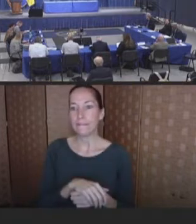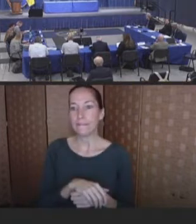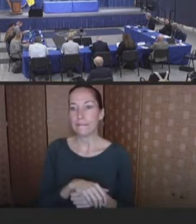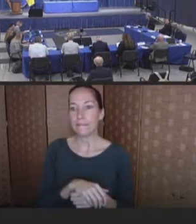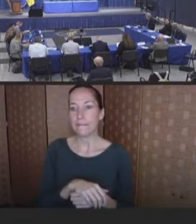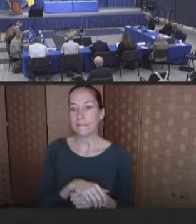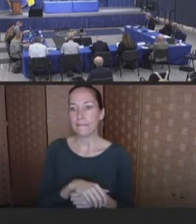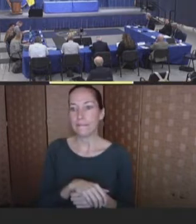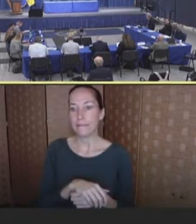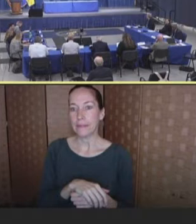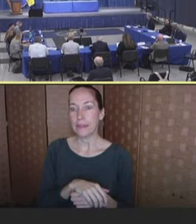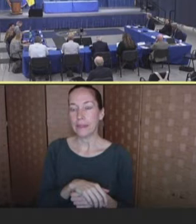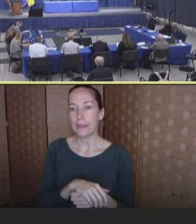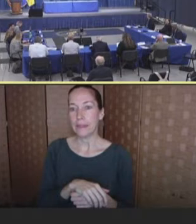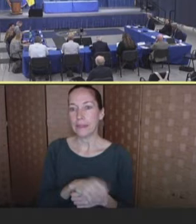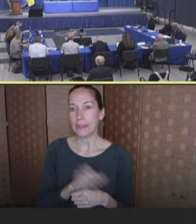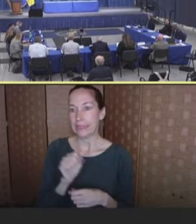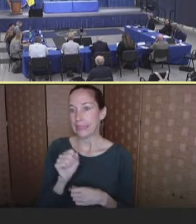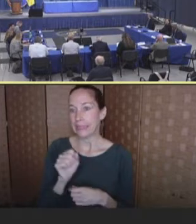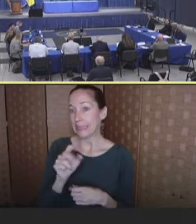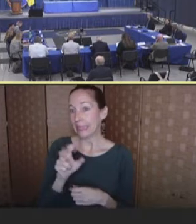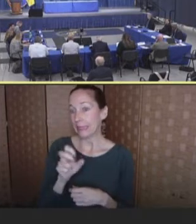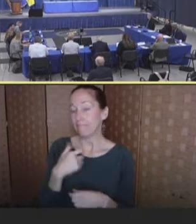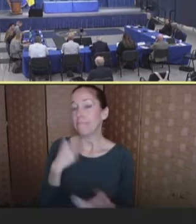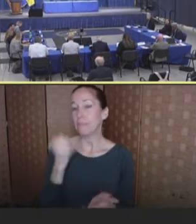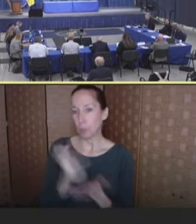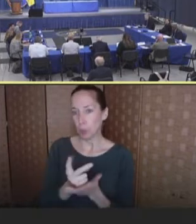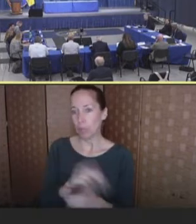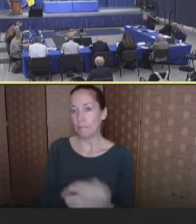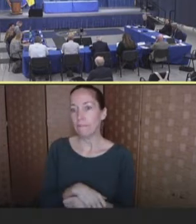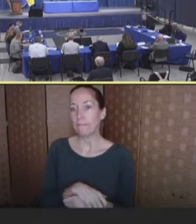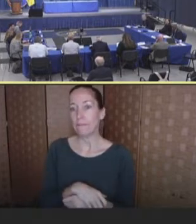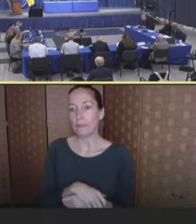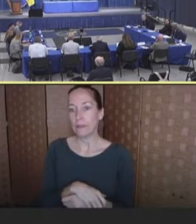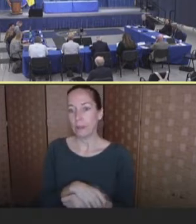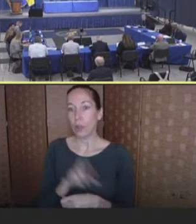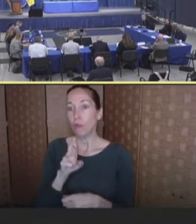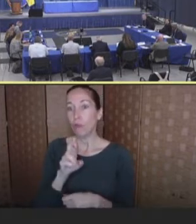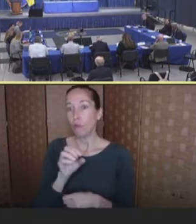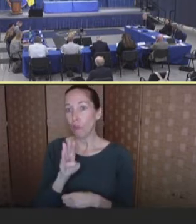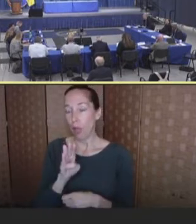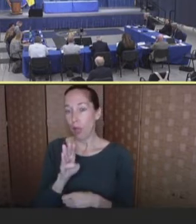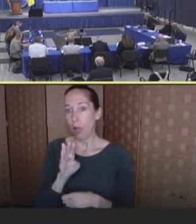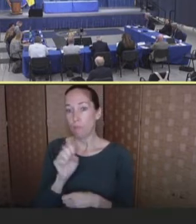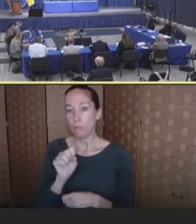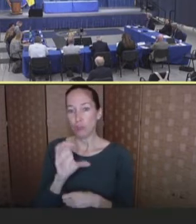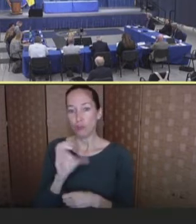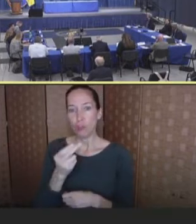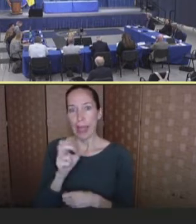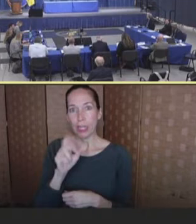Jewel Mullen: I approve. Ann Aikin: Thank you. Stephen Rinderknecht.